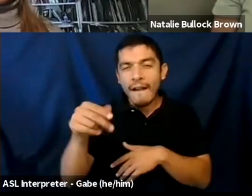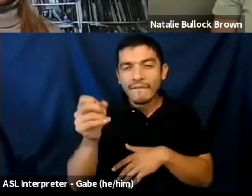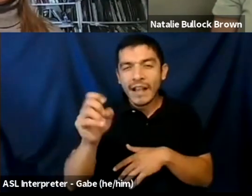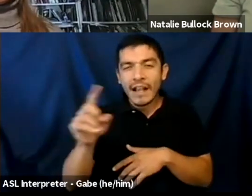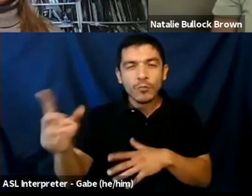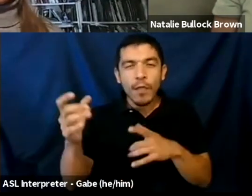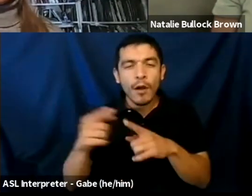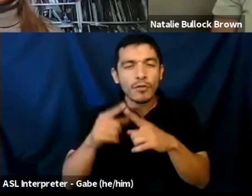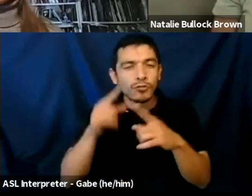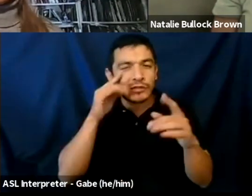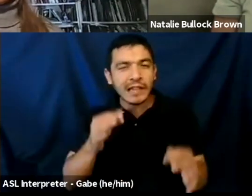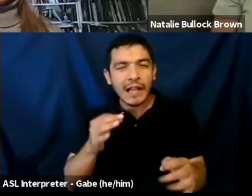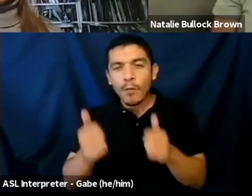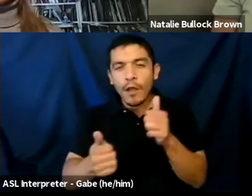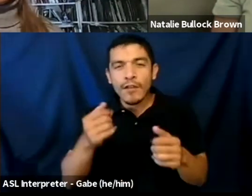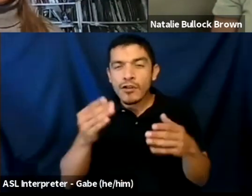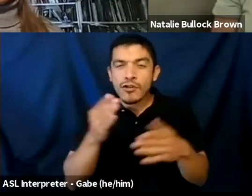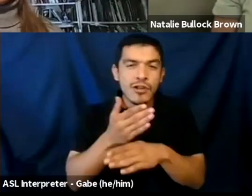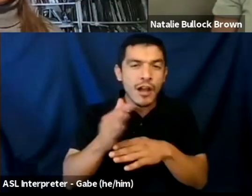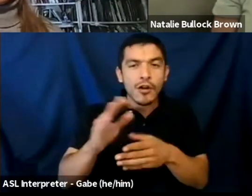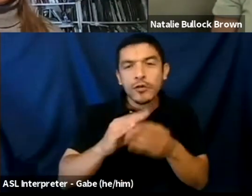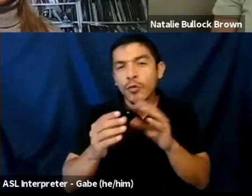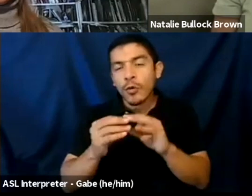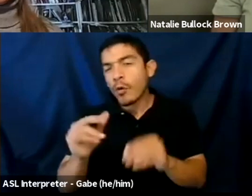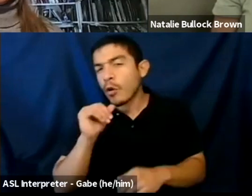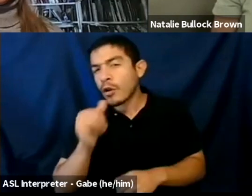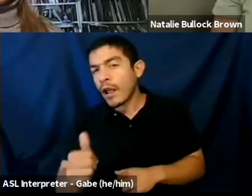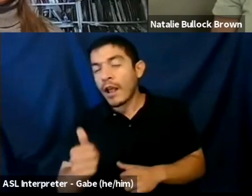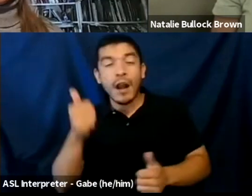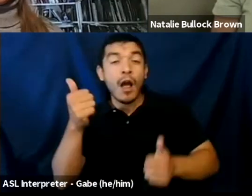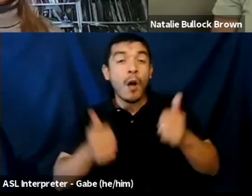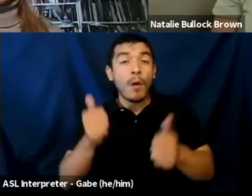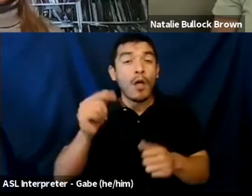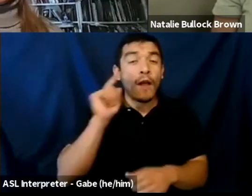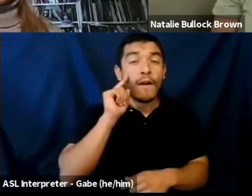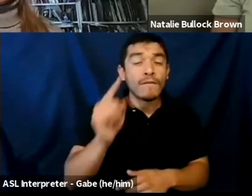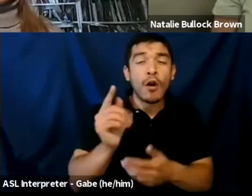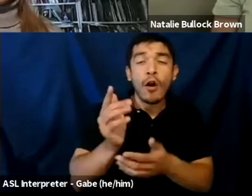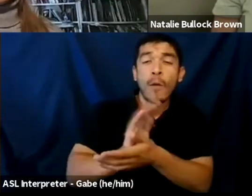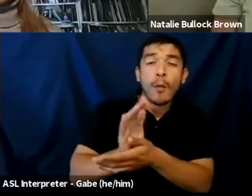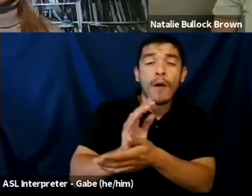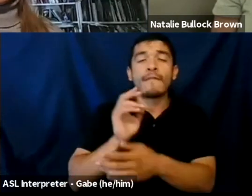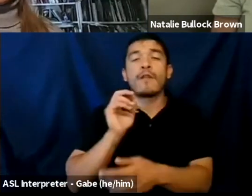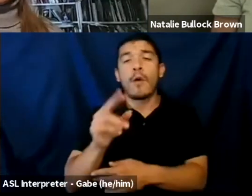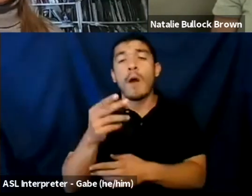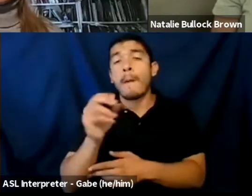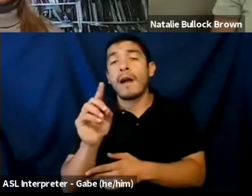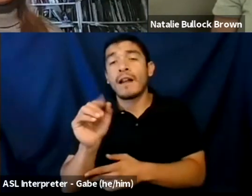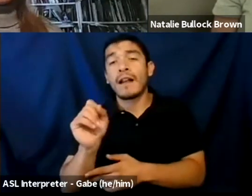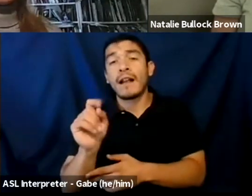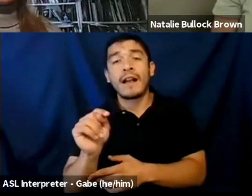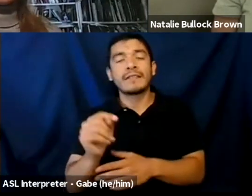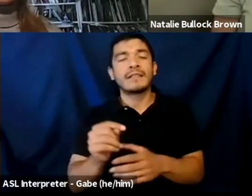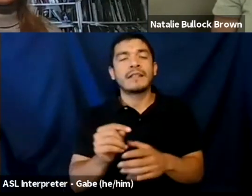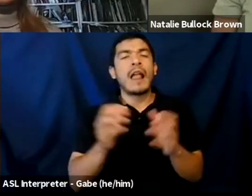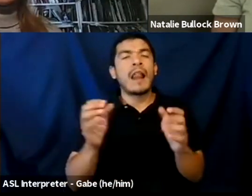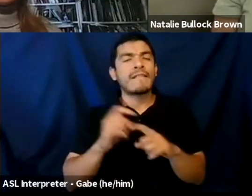whether it's for a film, whether it's for a podcast, a lot of times we've noticed that there's a lot of pressure